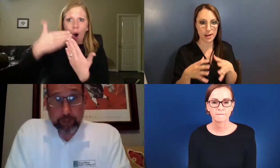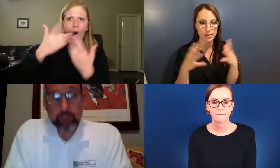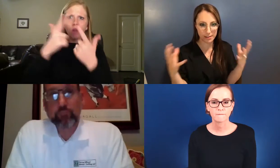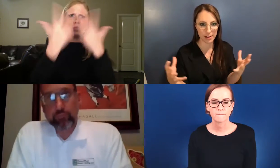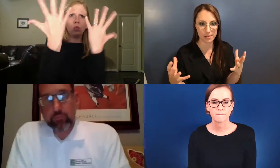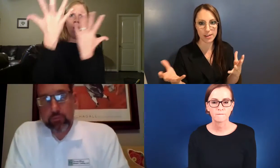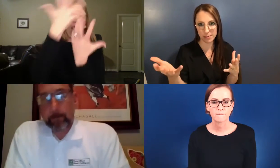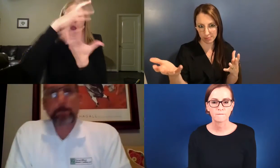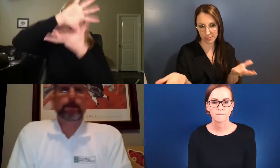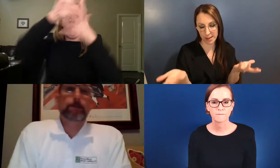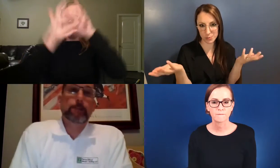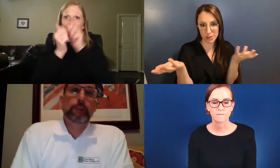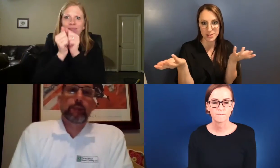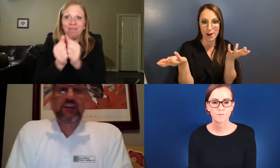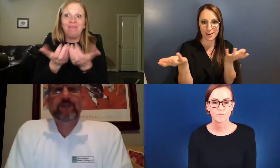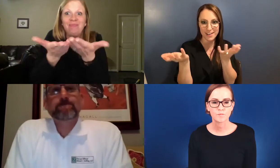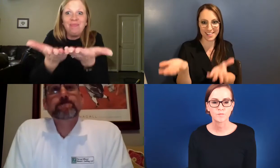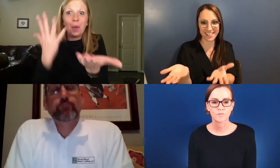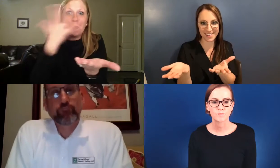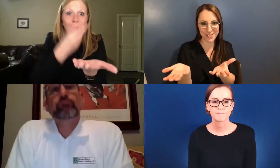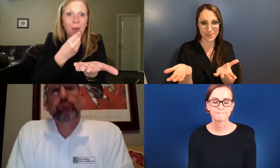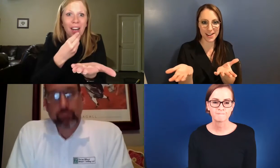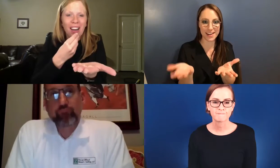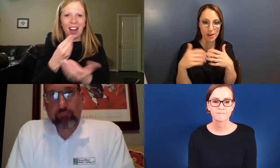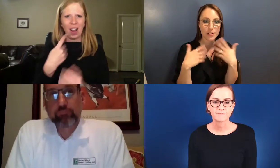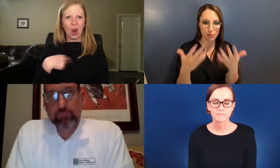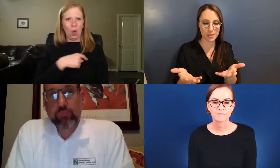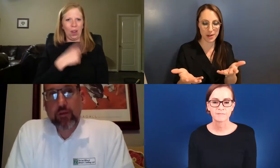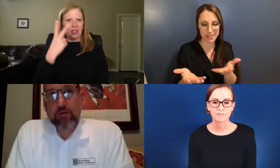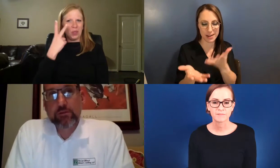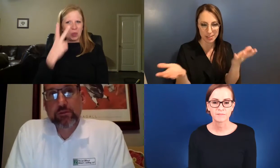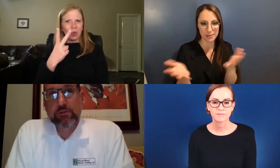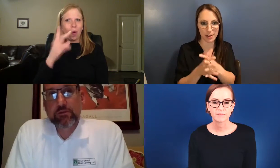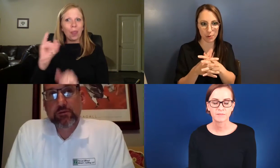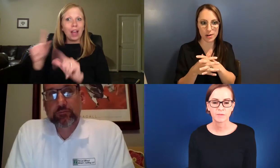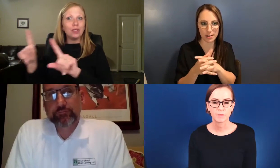and I think that's what we saw in the survey and the response that I was giving everyone